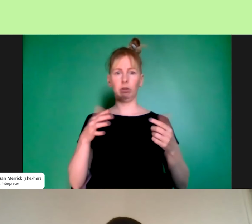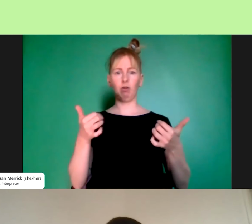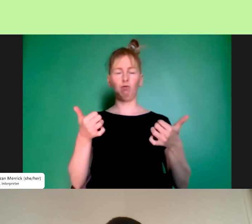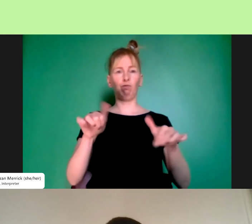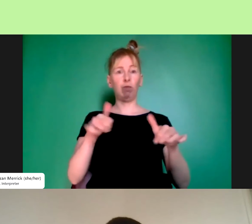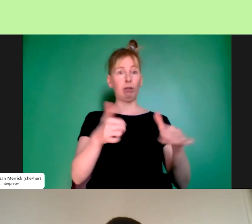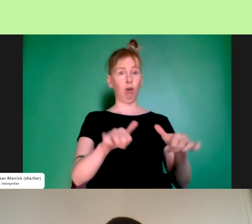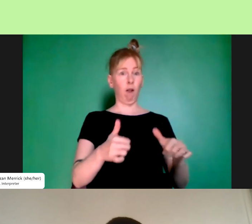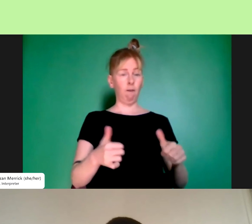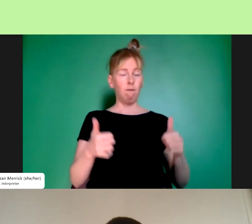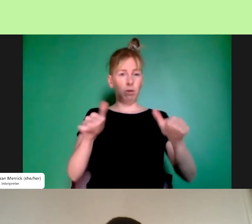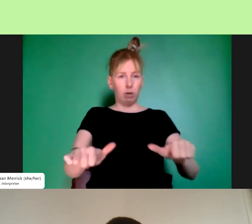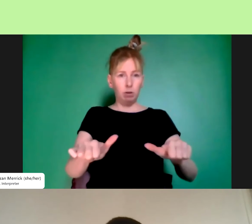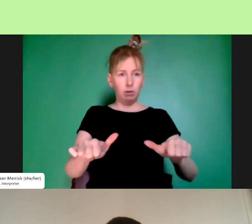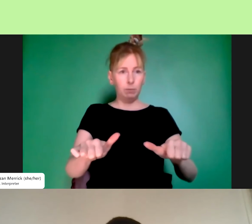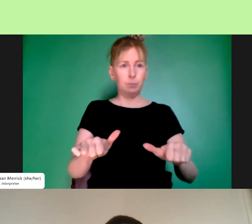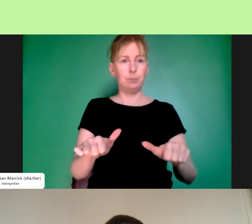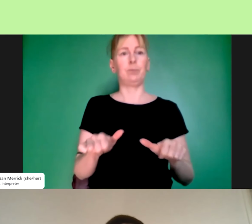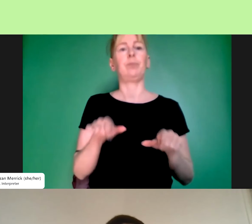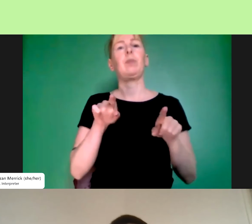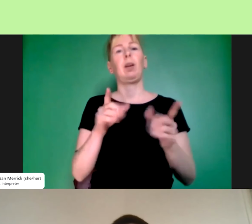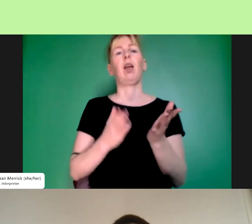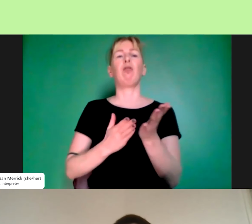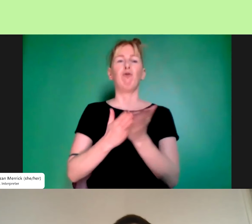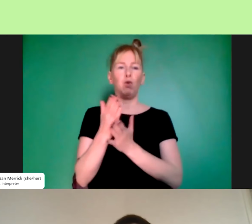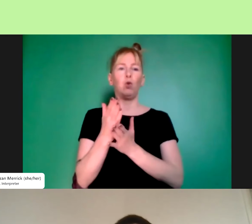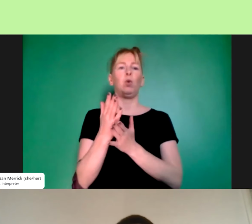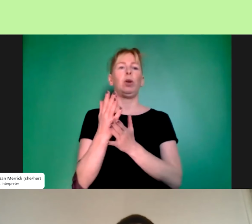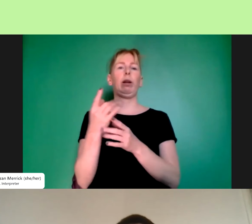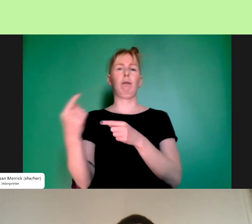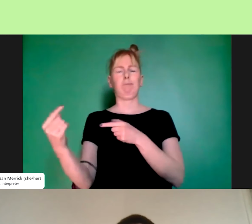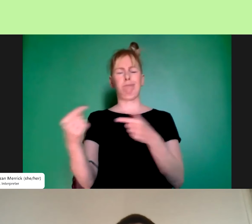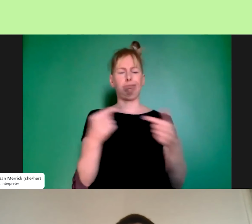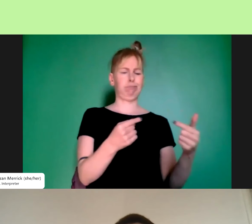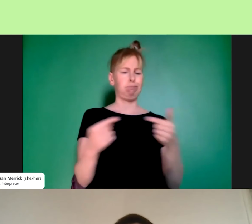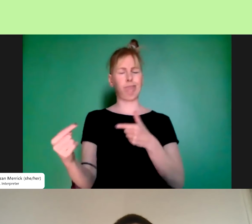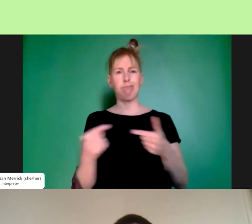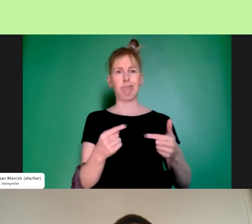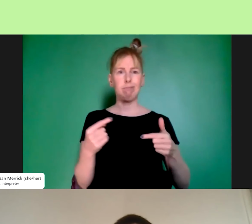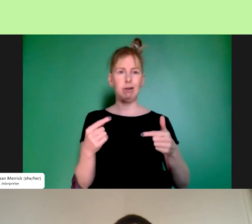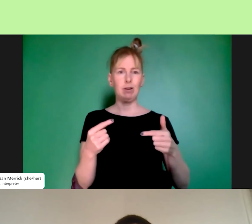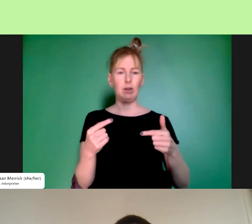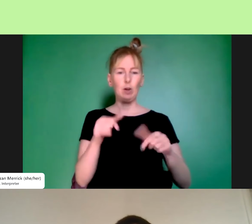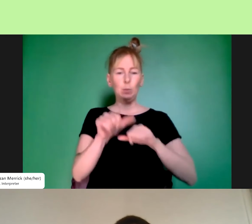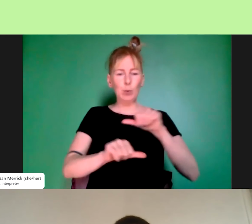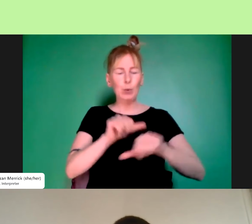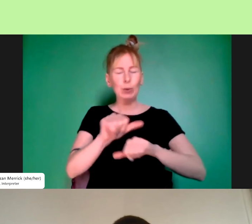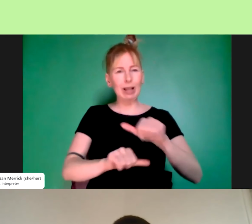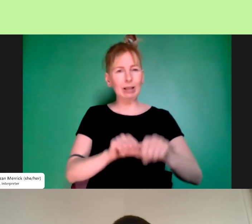adversarial conflict resolution processes. Which then create, I think, really beautifully